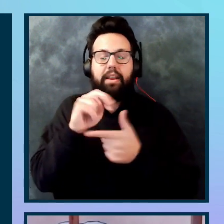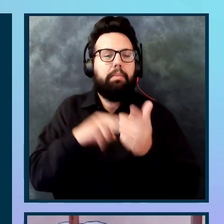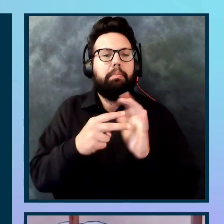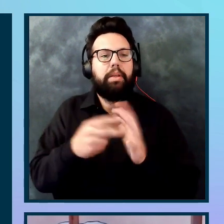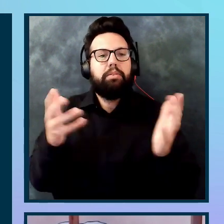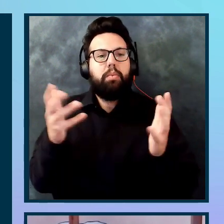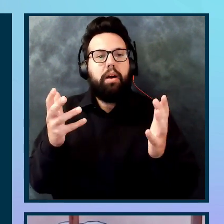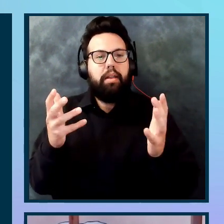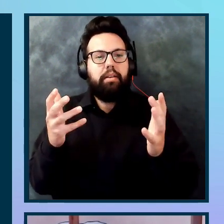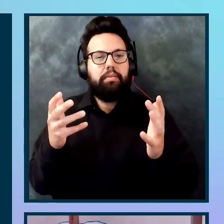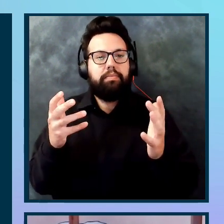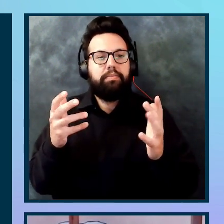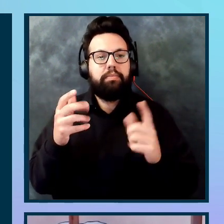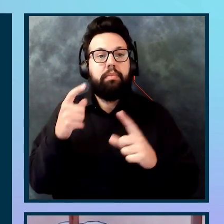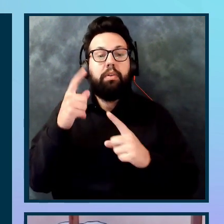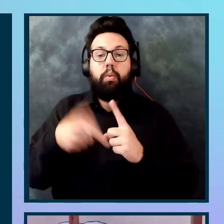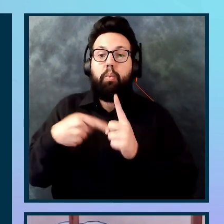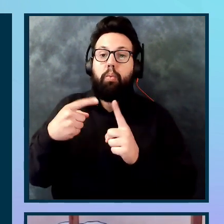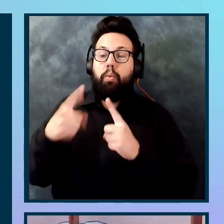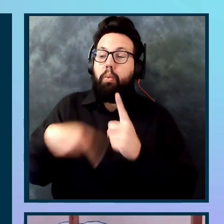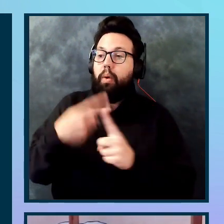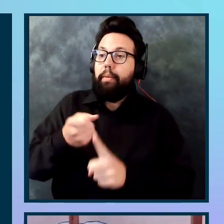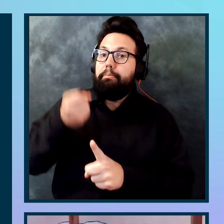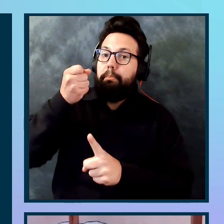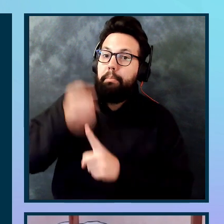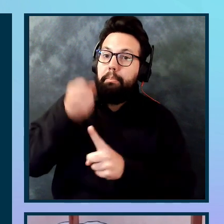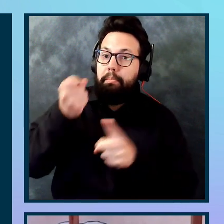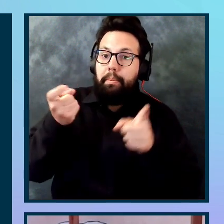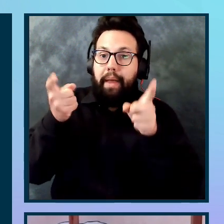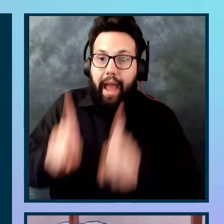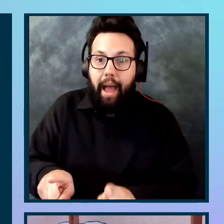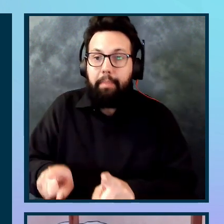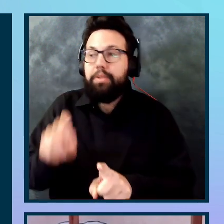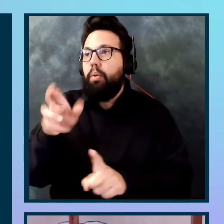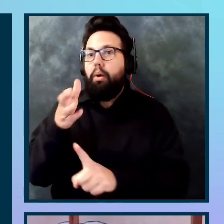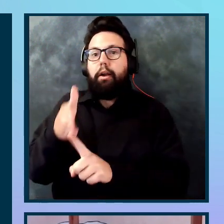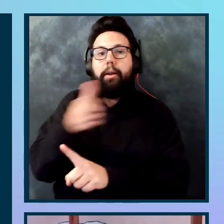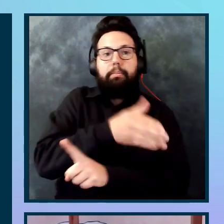that it describes any preconditions and context. It prepares the test environment, right?